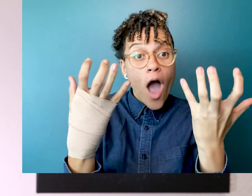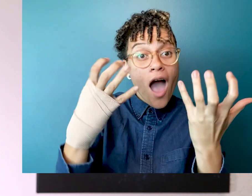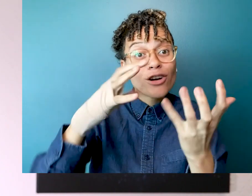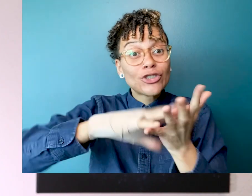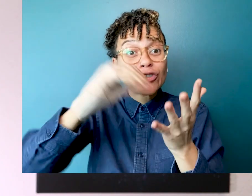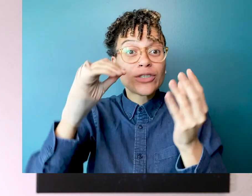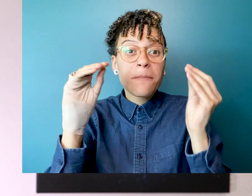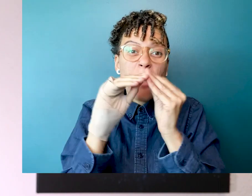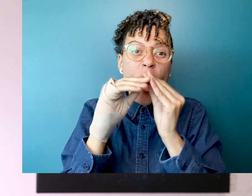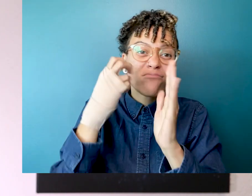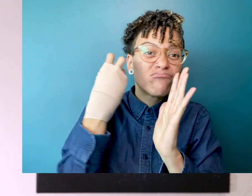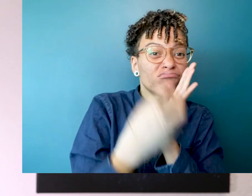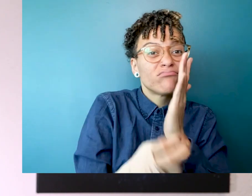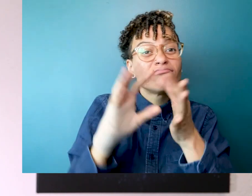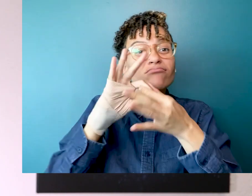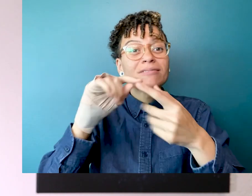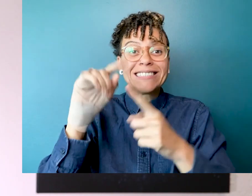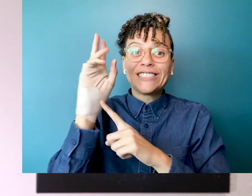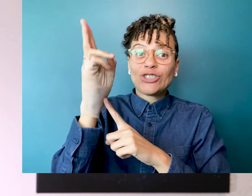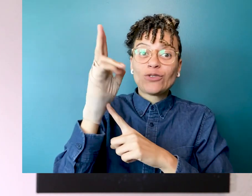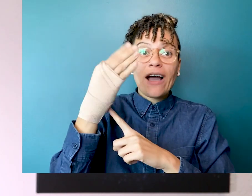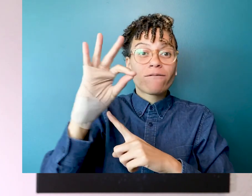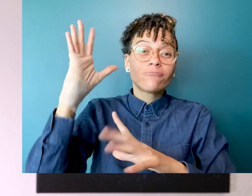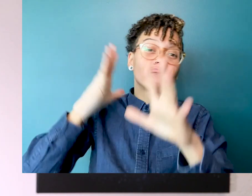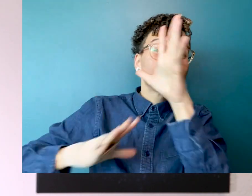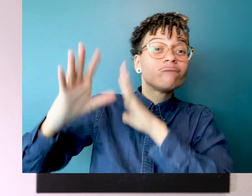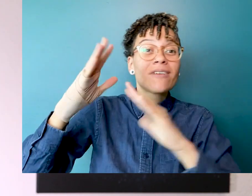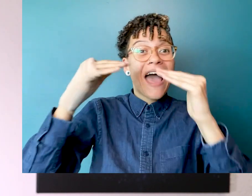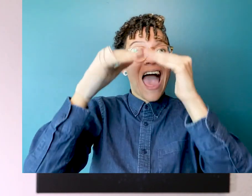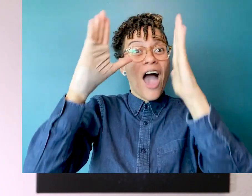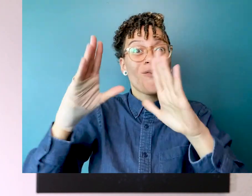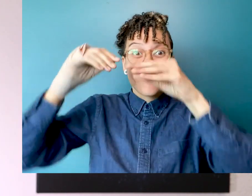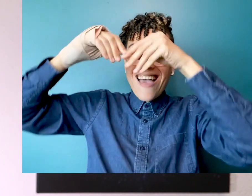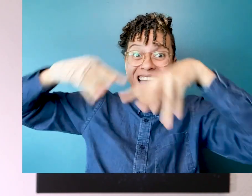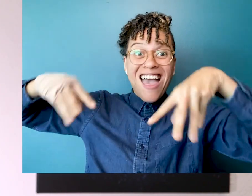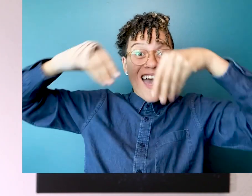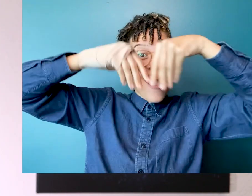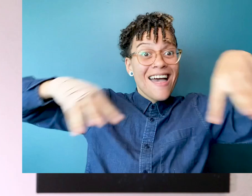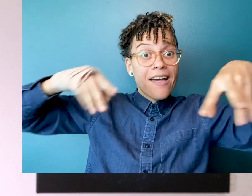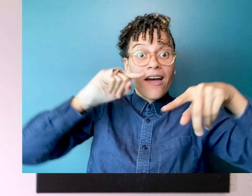forms like Placidus, or Porphyry, or Equal Houses, or what have you.